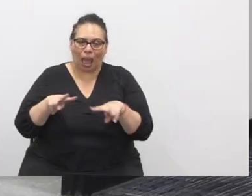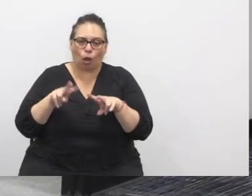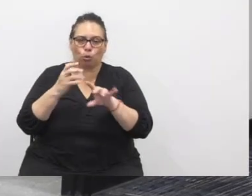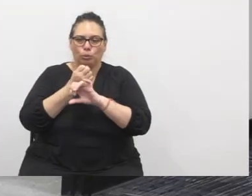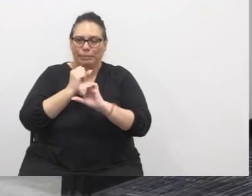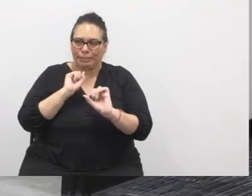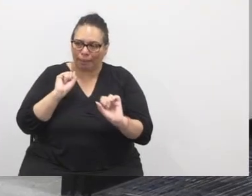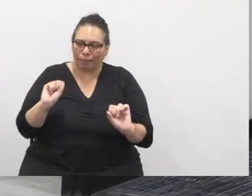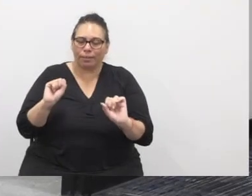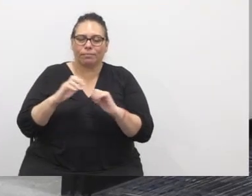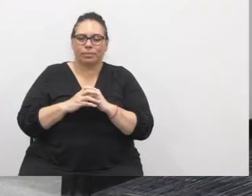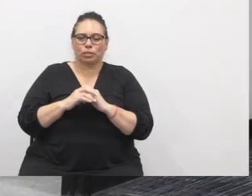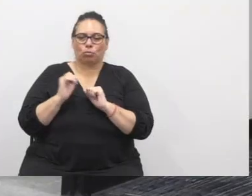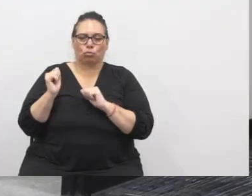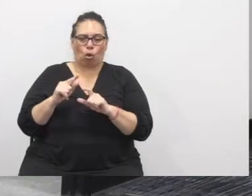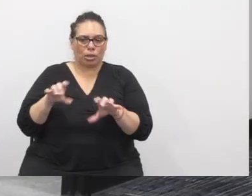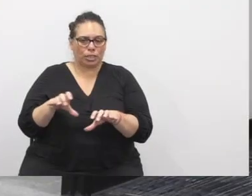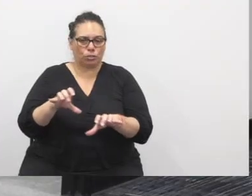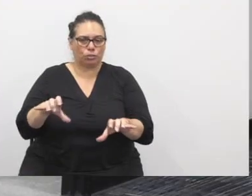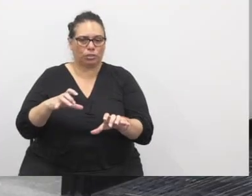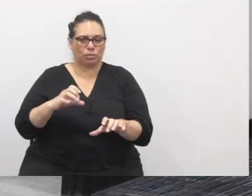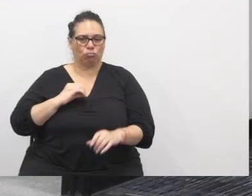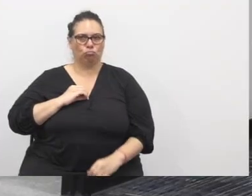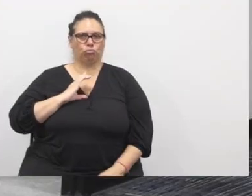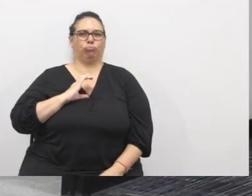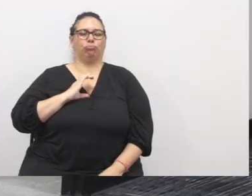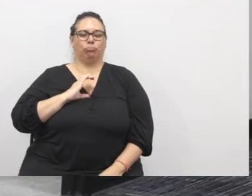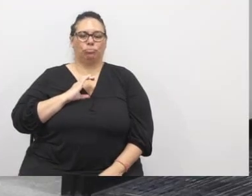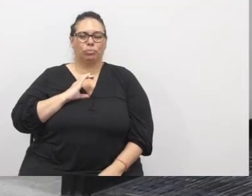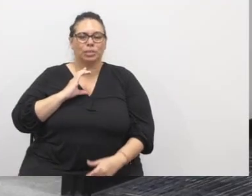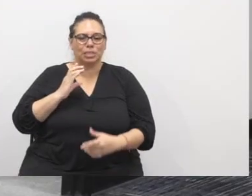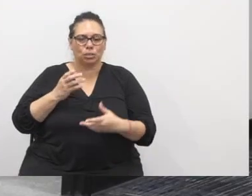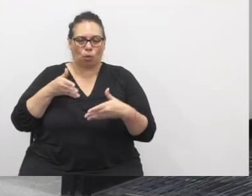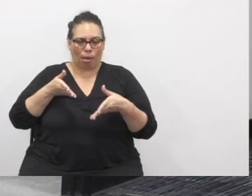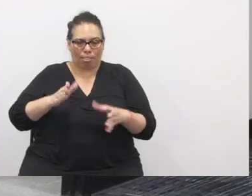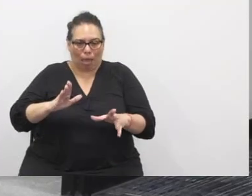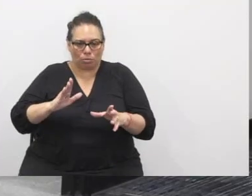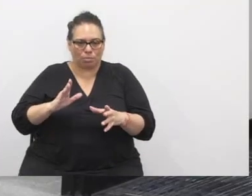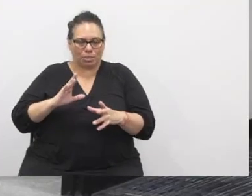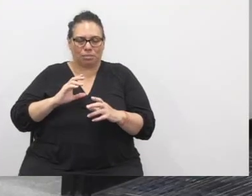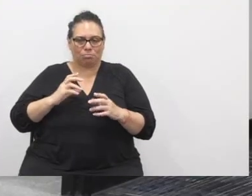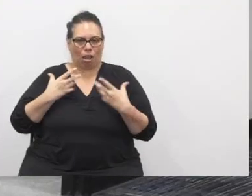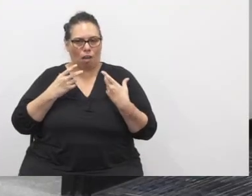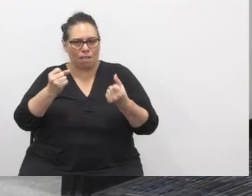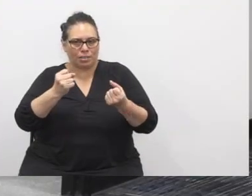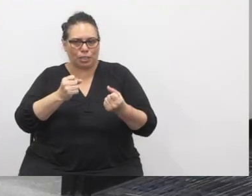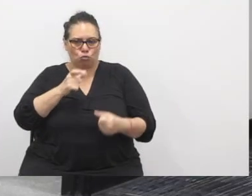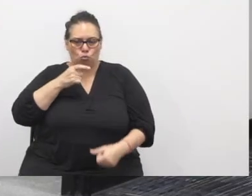all of which is conducive to improve self-confidence, allowing them to be confident in who they are and who they're becoming,